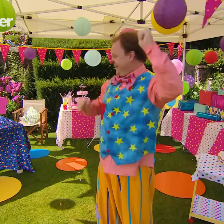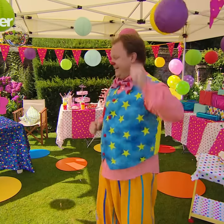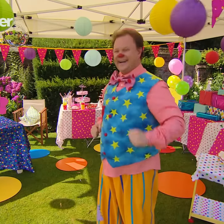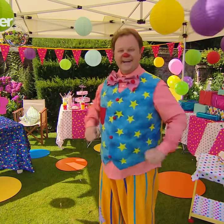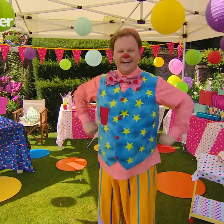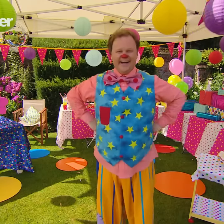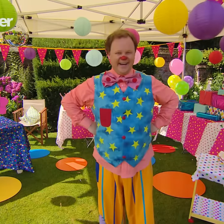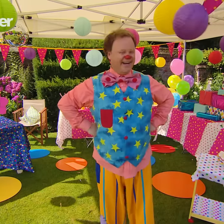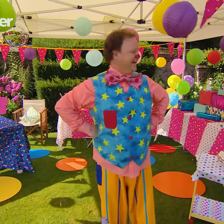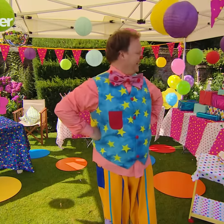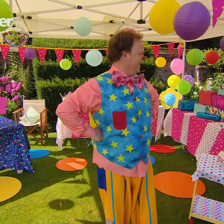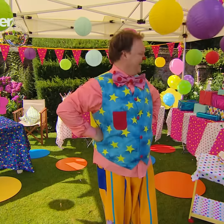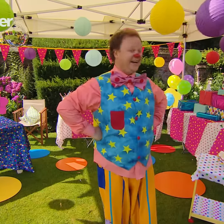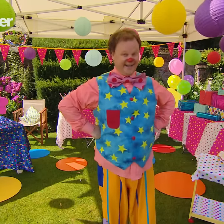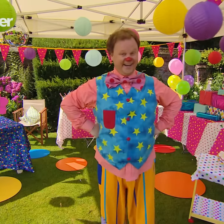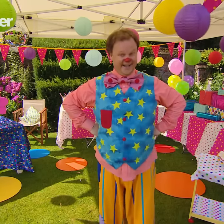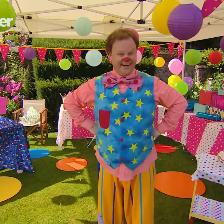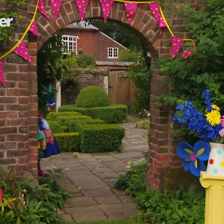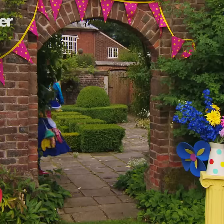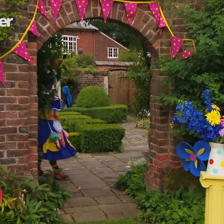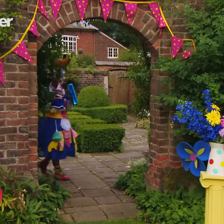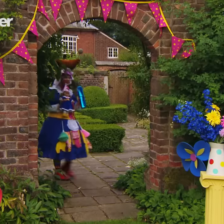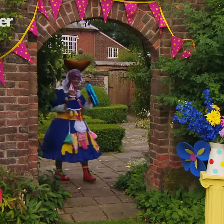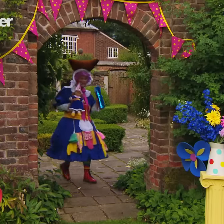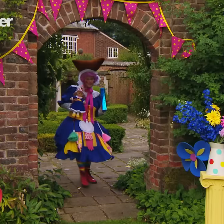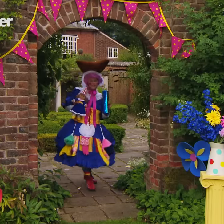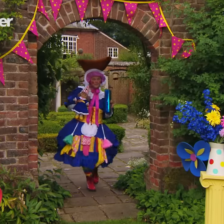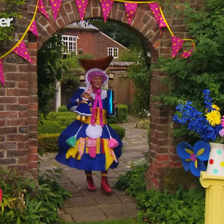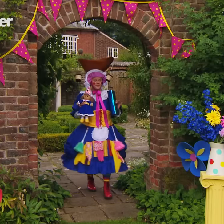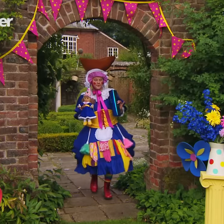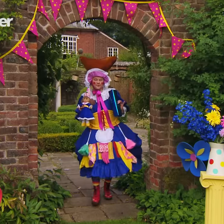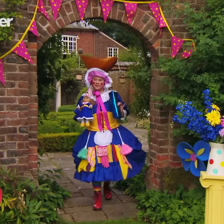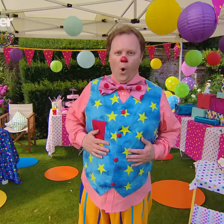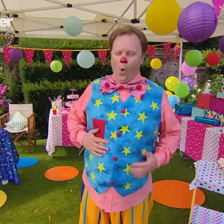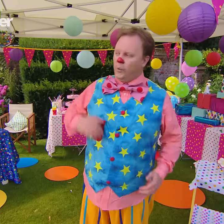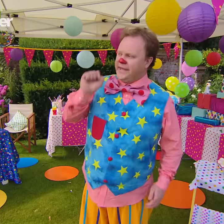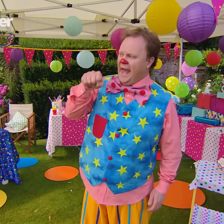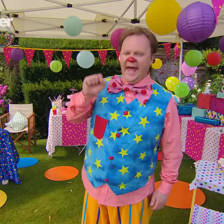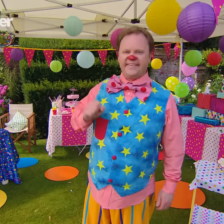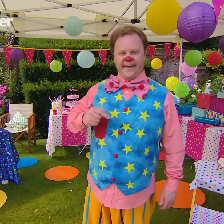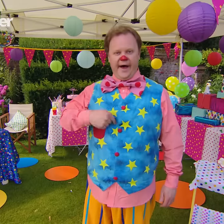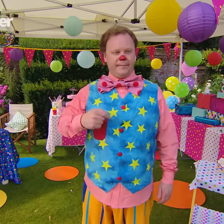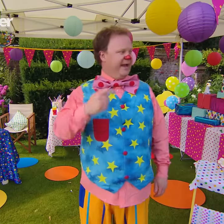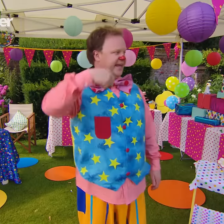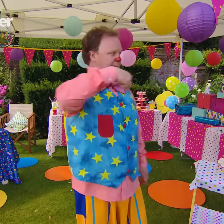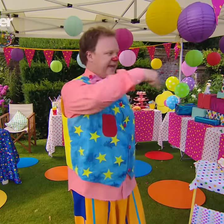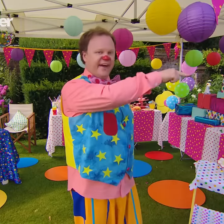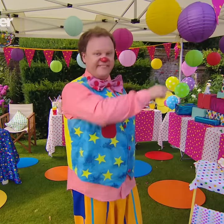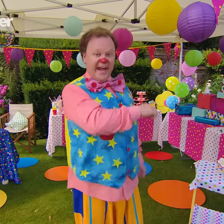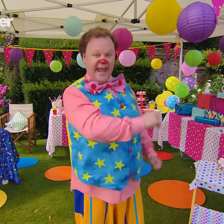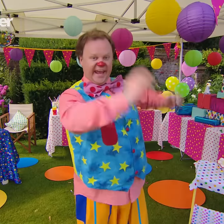a birthday party oh look your guest has started to arrive yes i'd better go and get ready